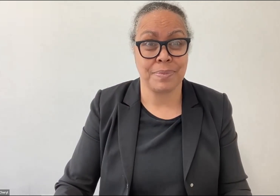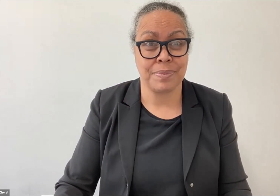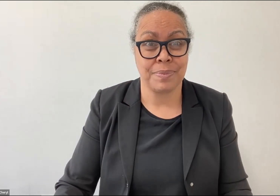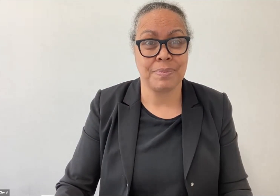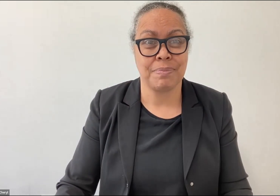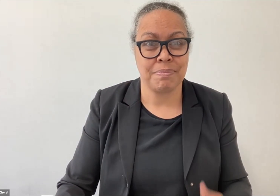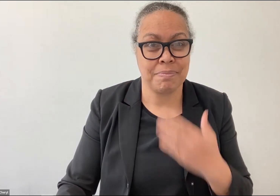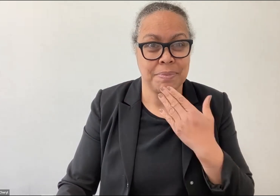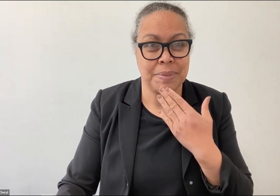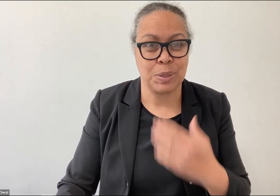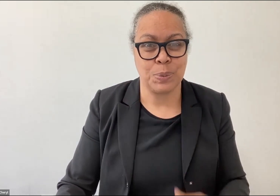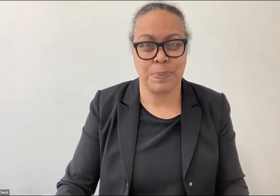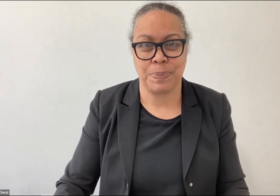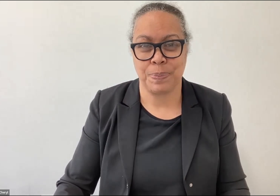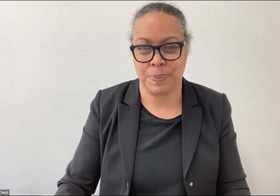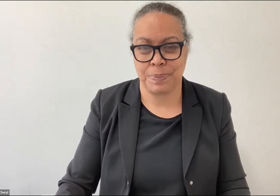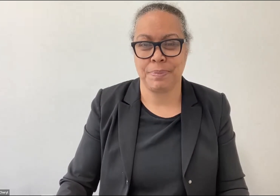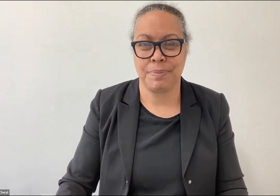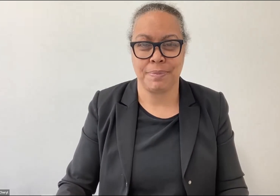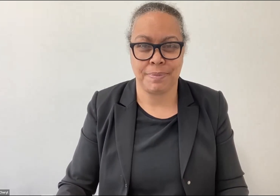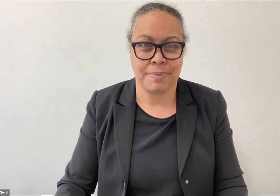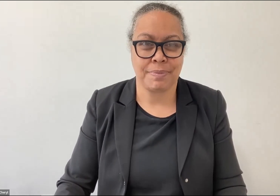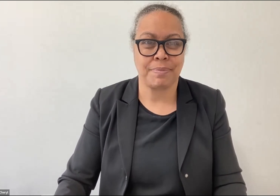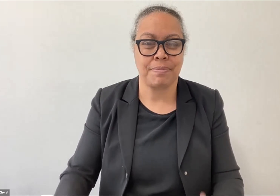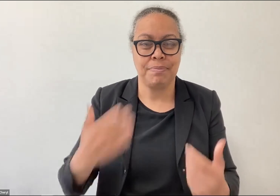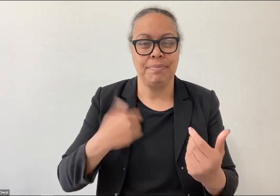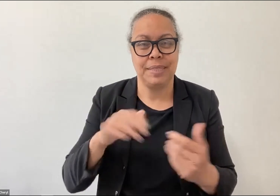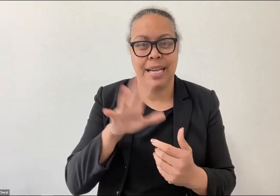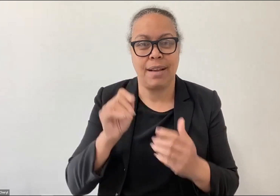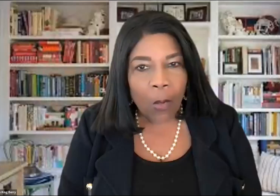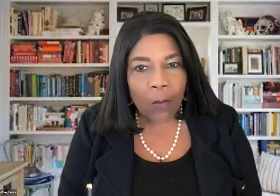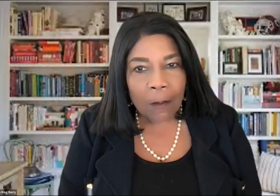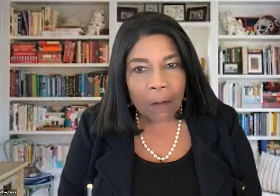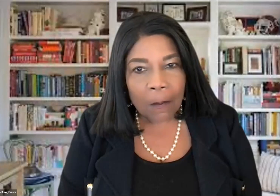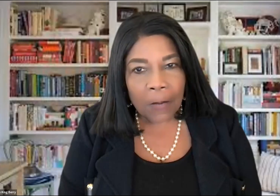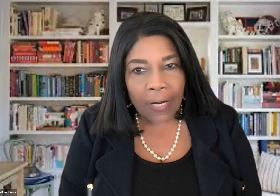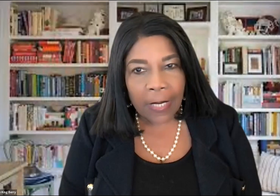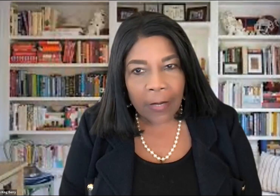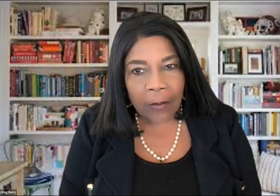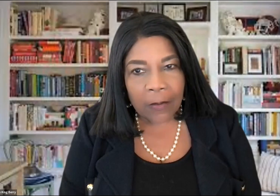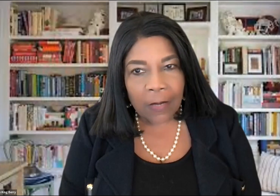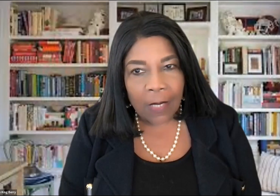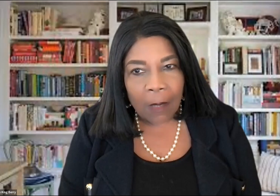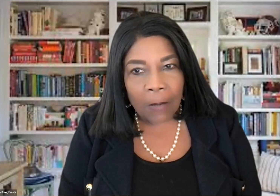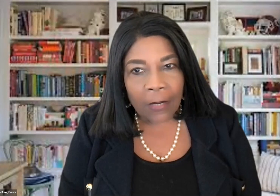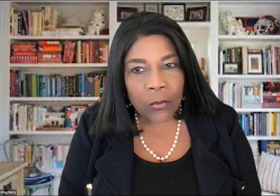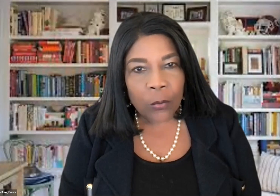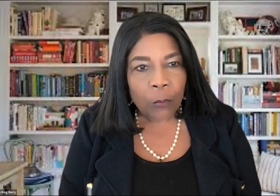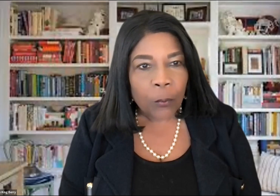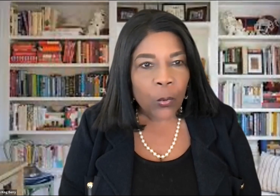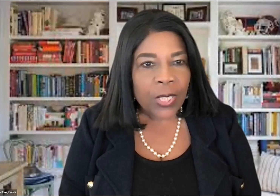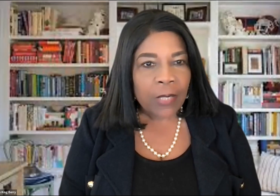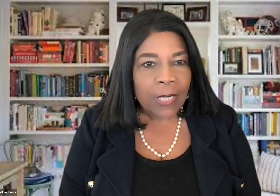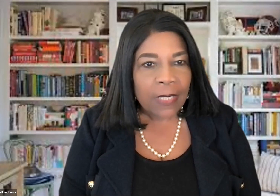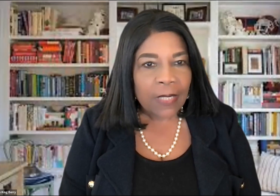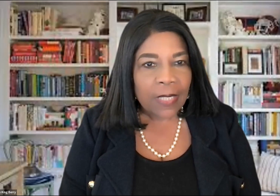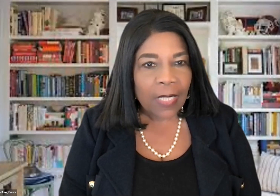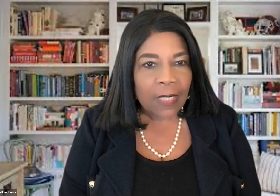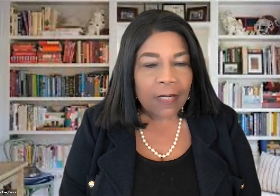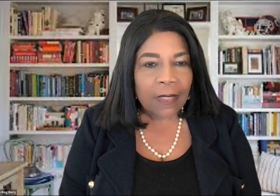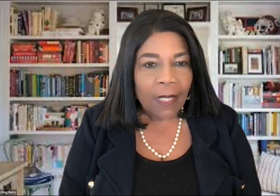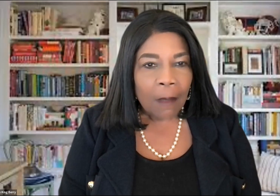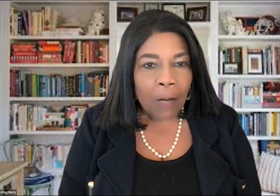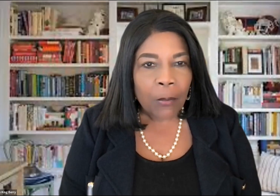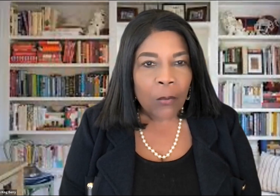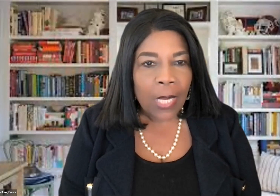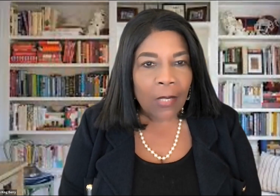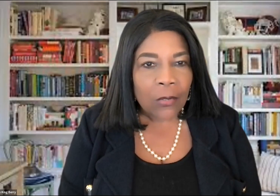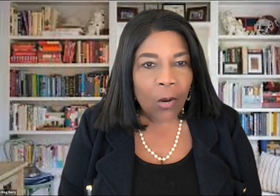Please. Thank you, Mary. I am an African American woman, with long black hair, black suit, with pure earrings, and a necklace.